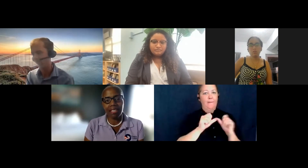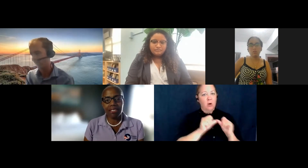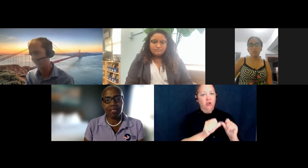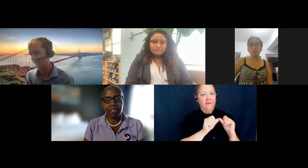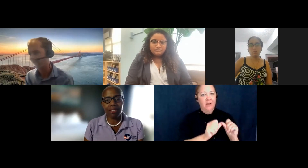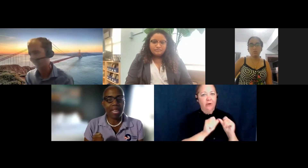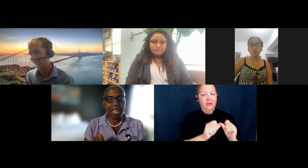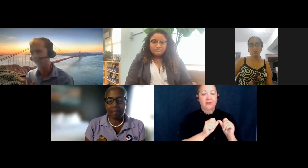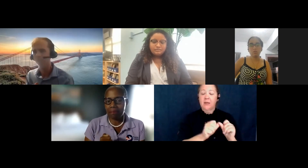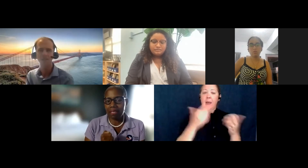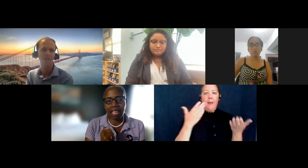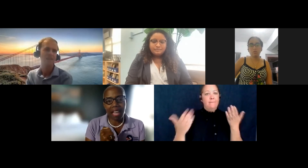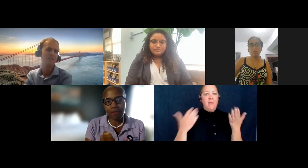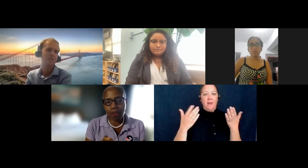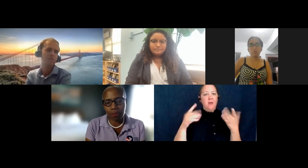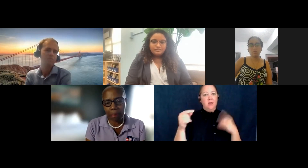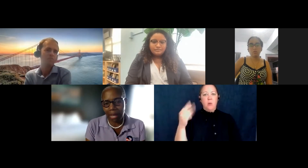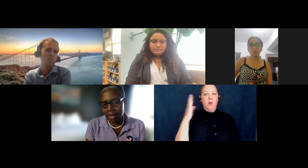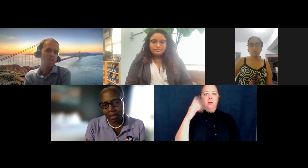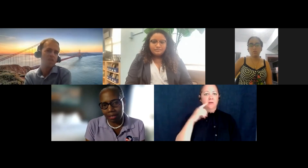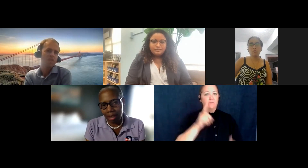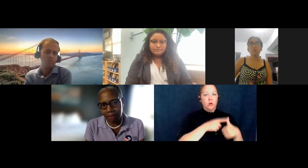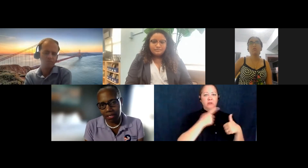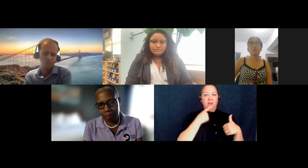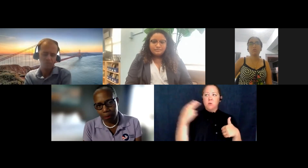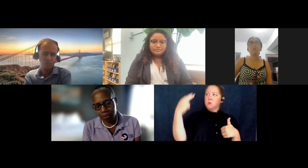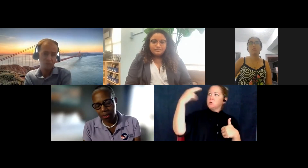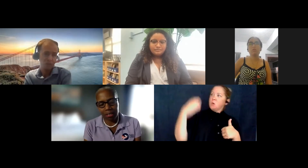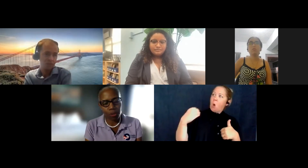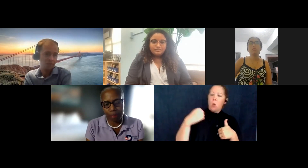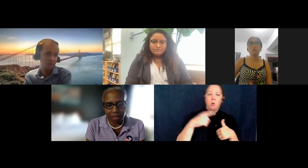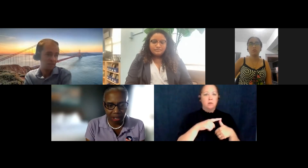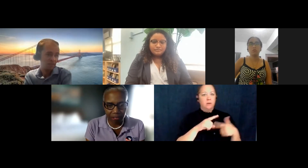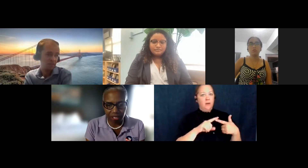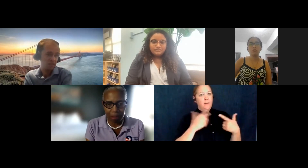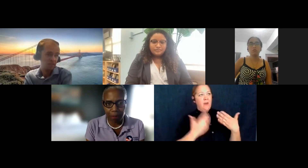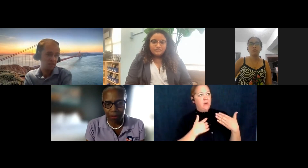you may have roadblocks that you have to jump over and hoops you have to jump over.